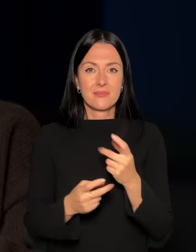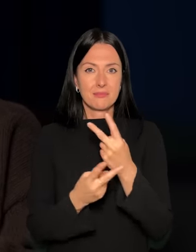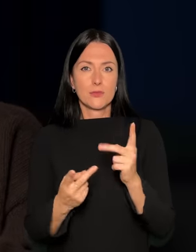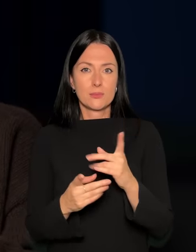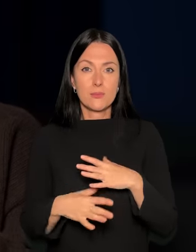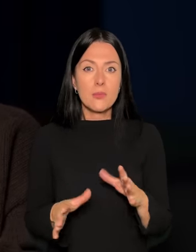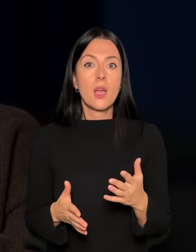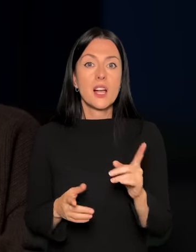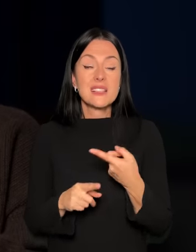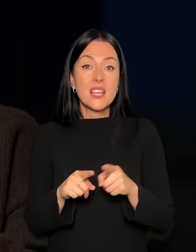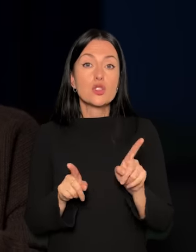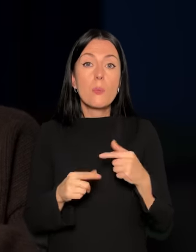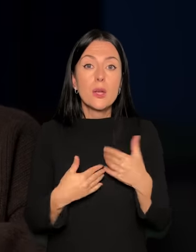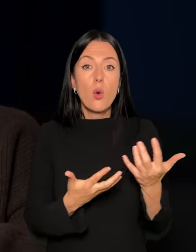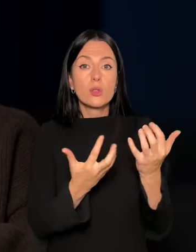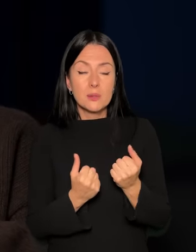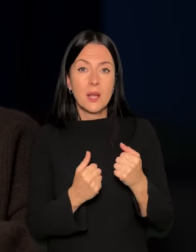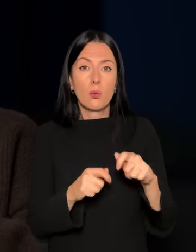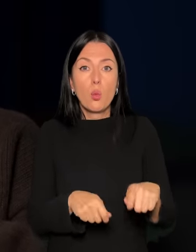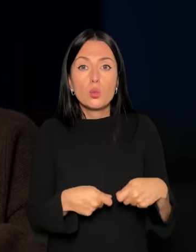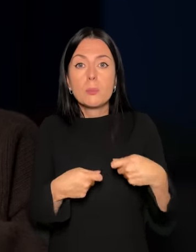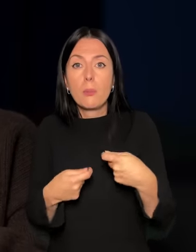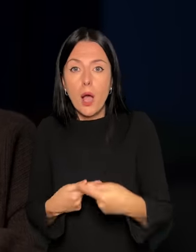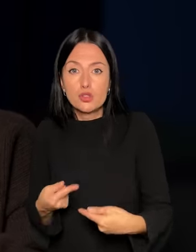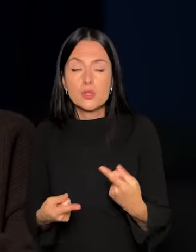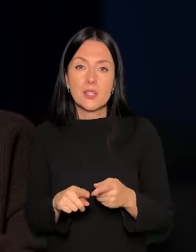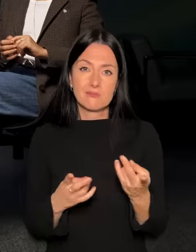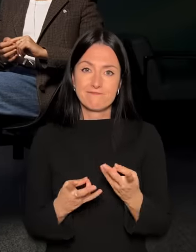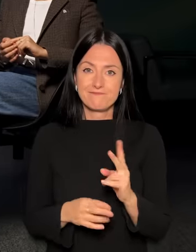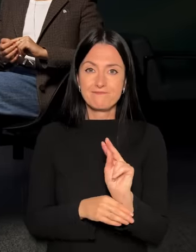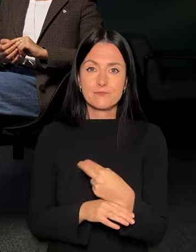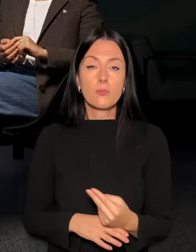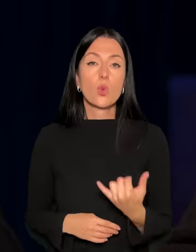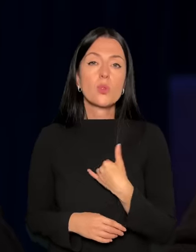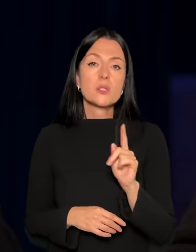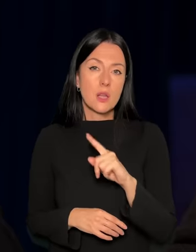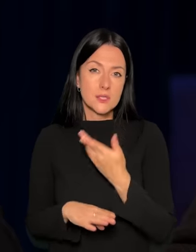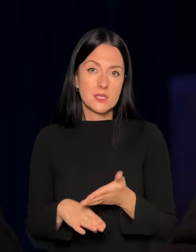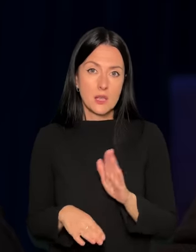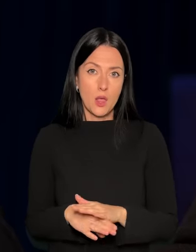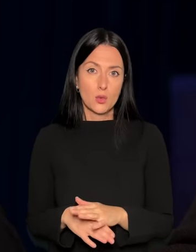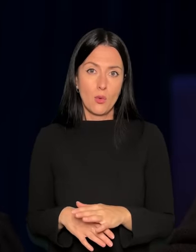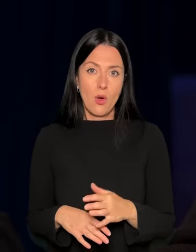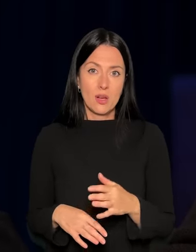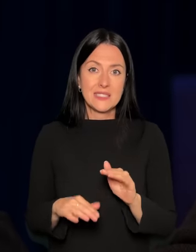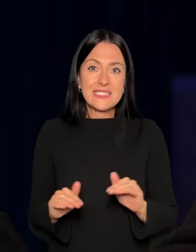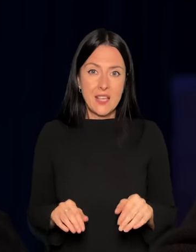This is the legacy we inherited, and this is what we need to fix. Even moving around with baby strollers is challenging for us.